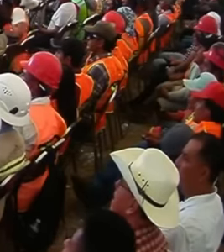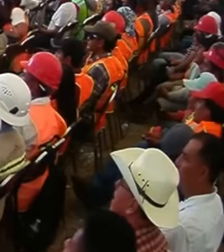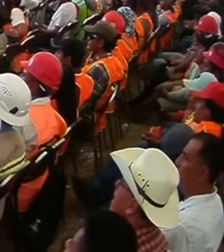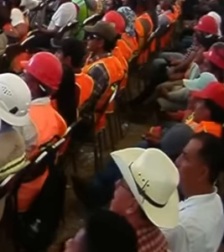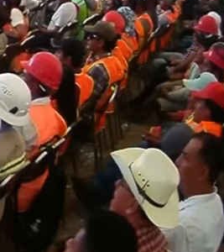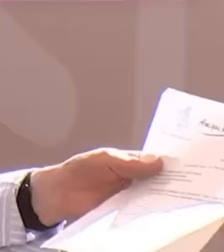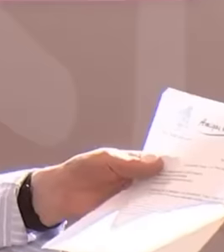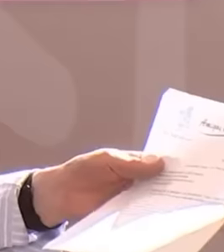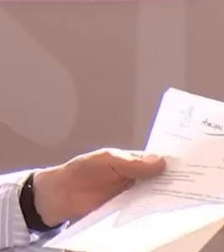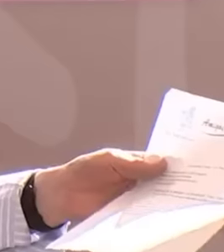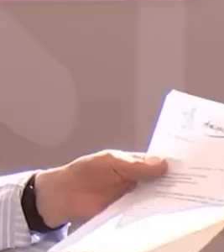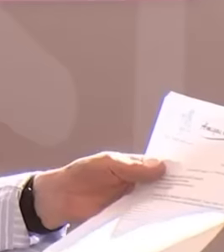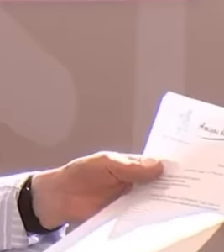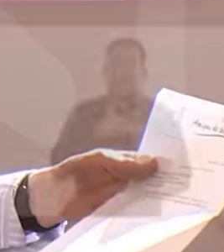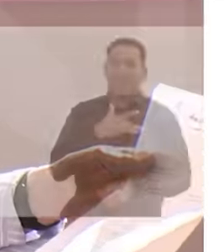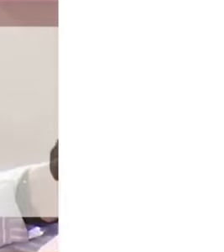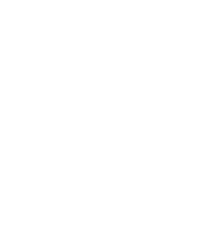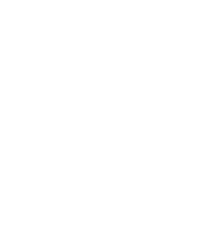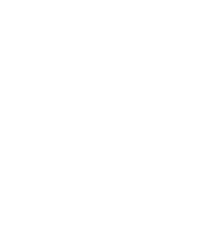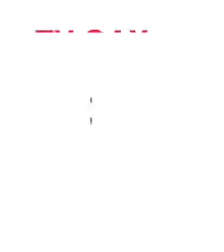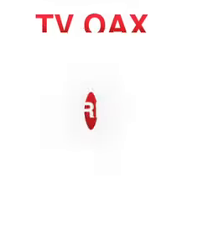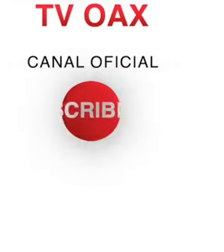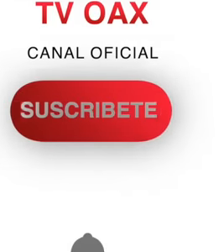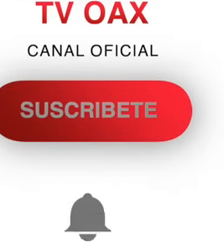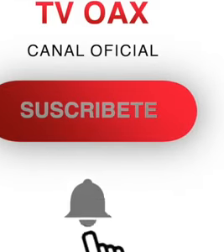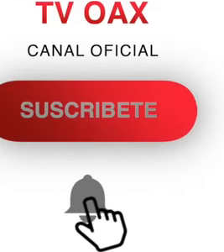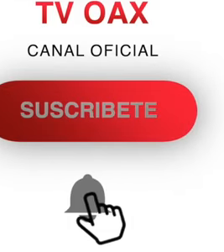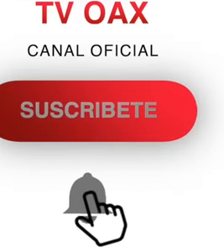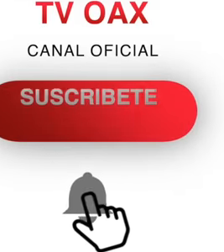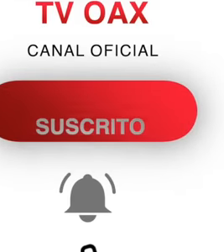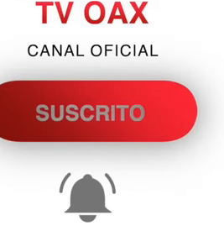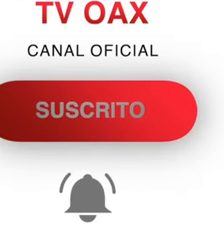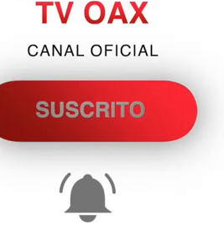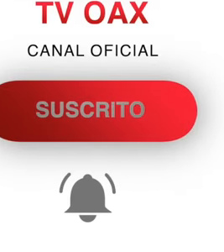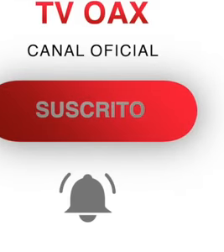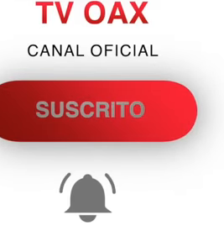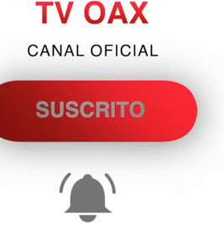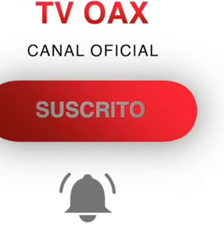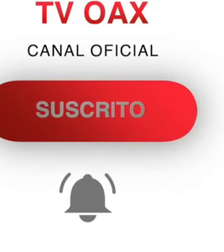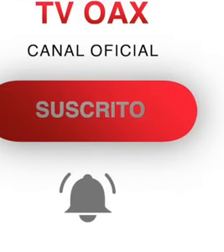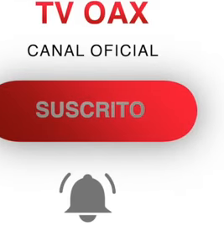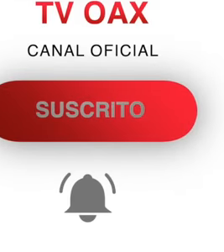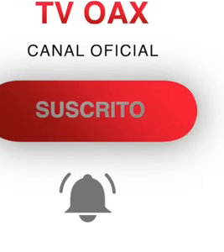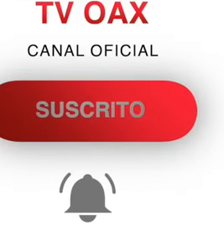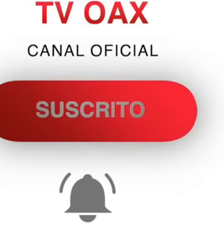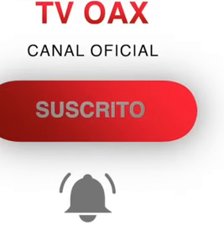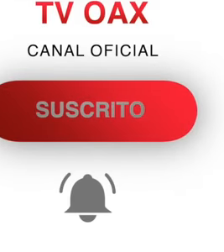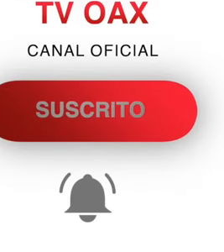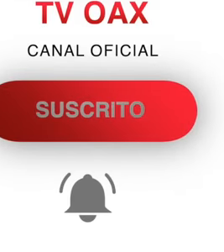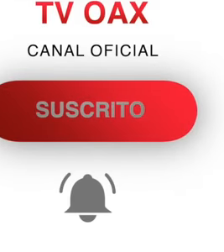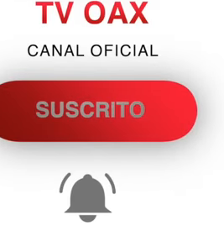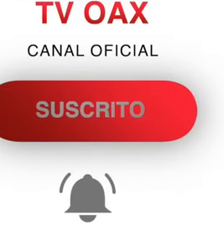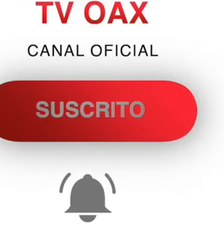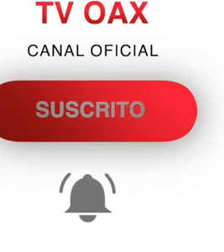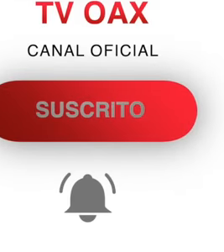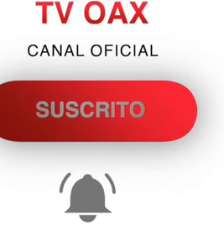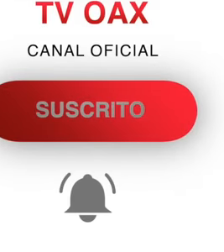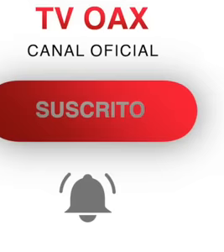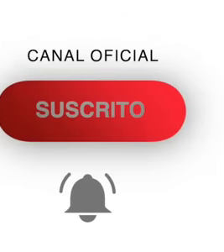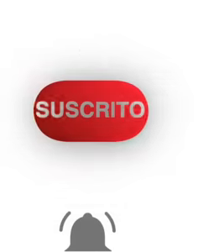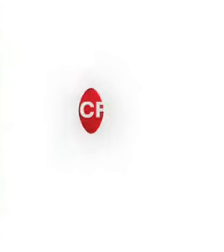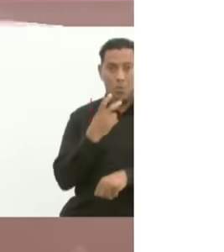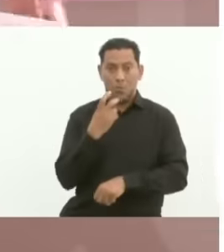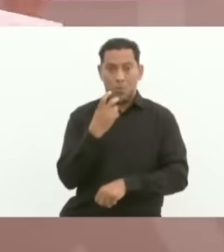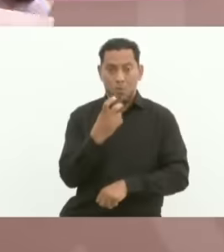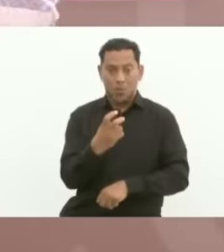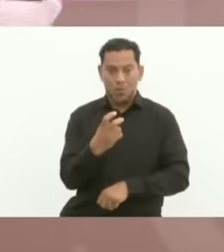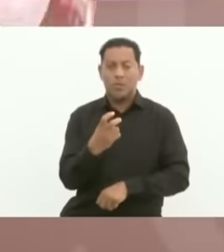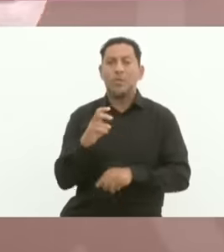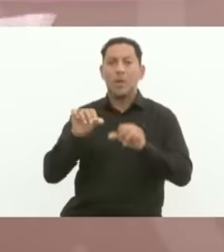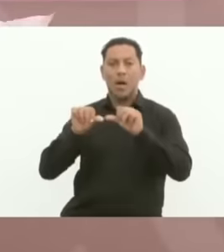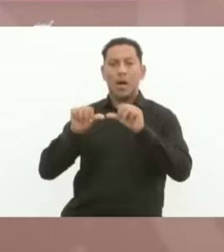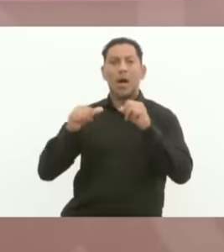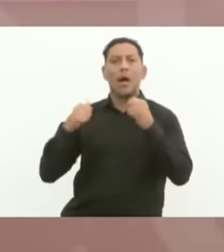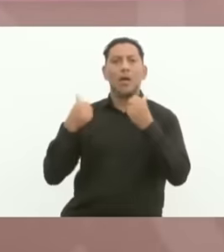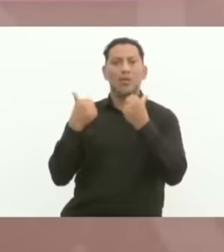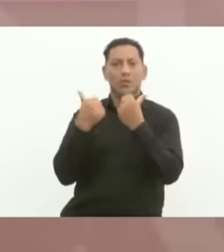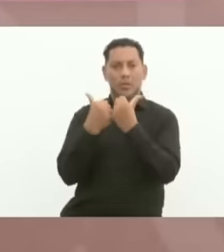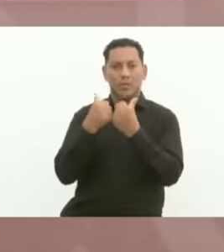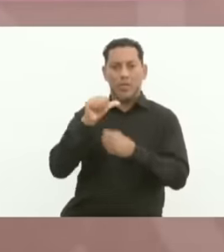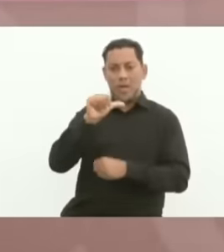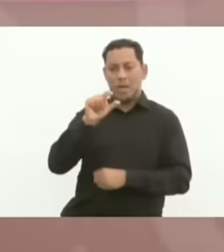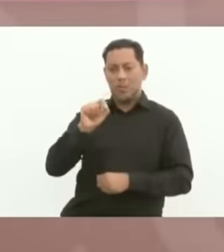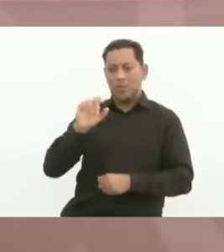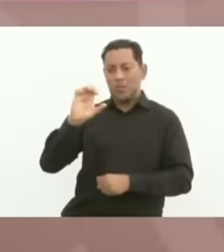crying, which is why the members of the civil association called